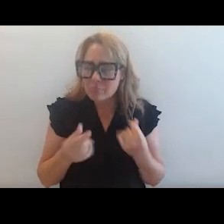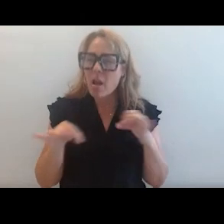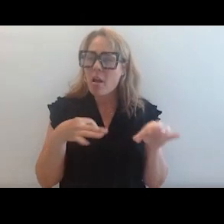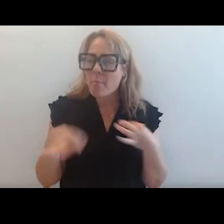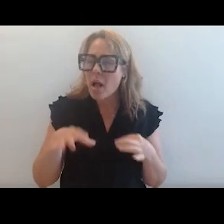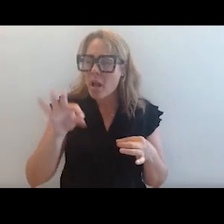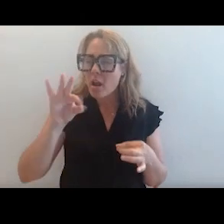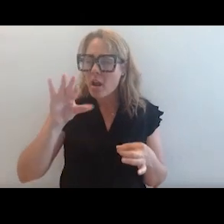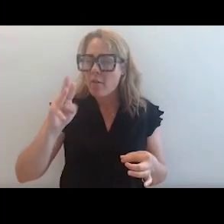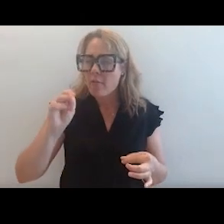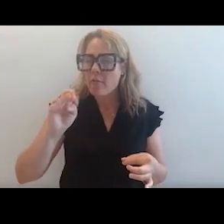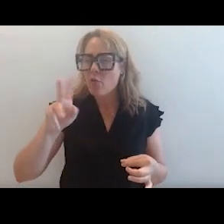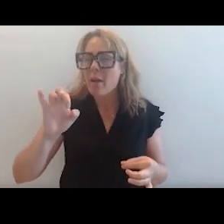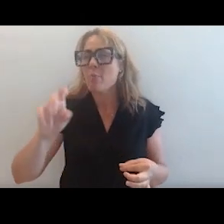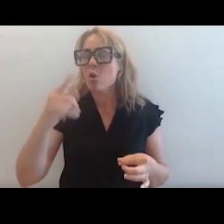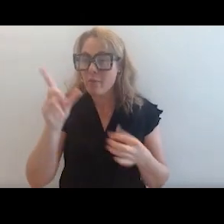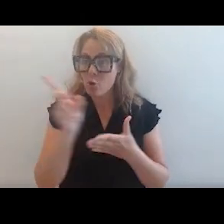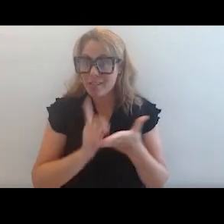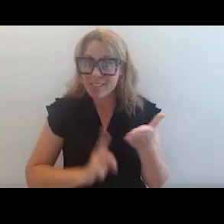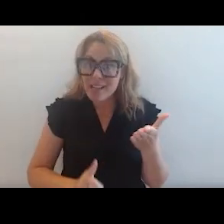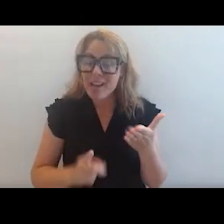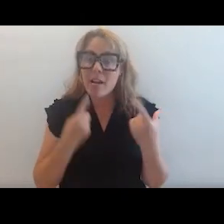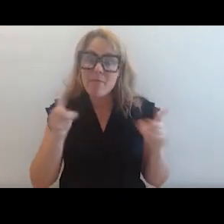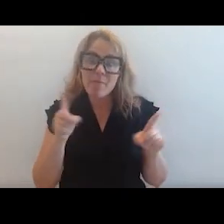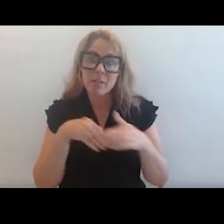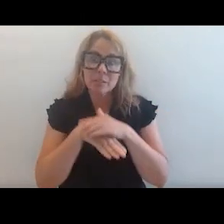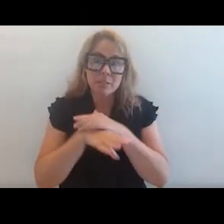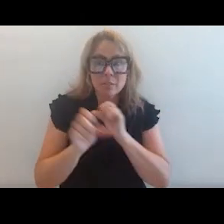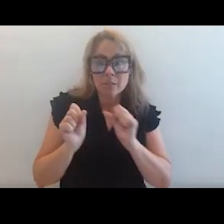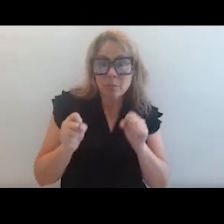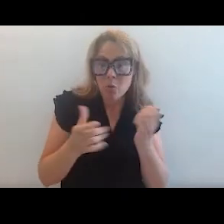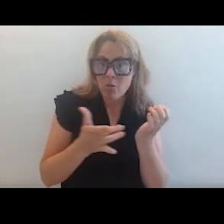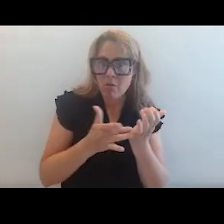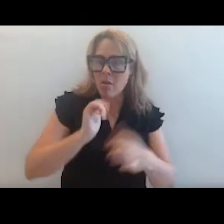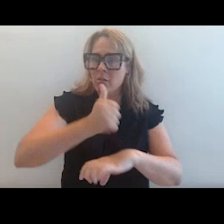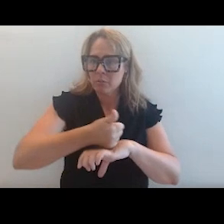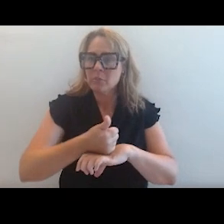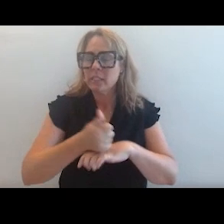for designing effective, accessible technology-based training programs to